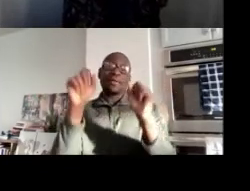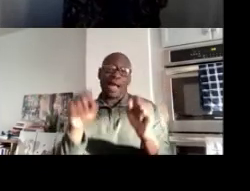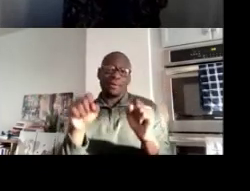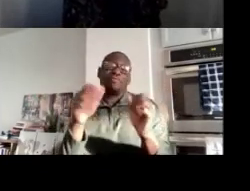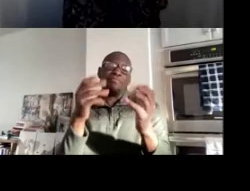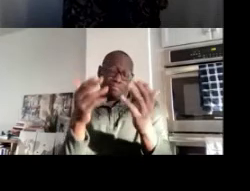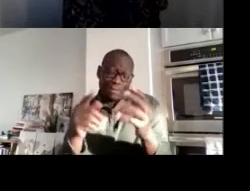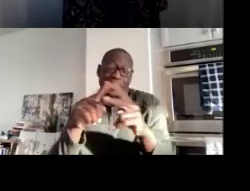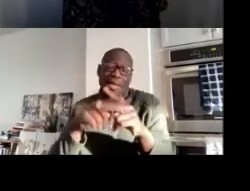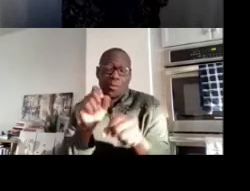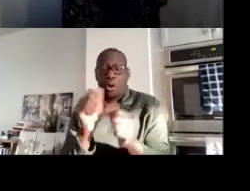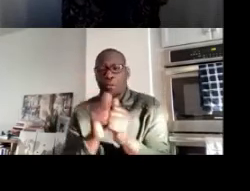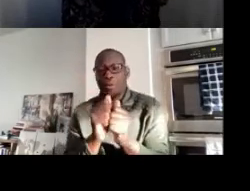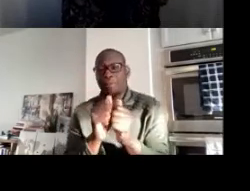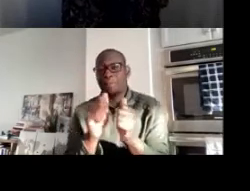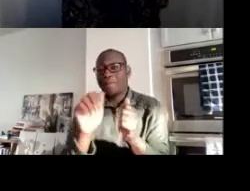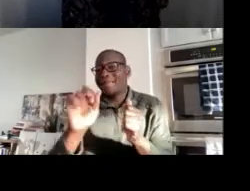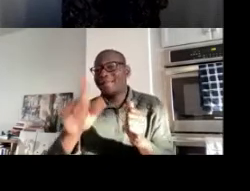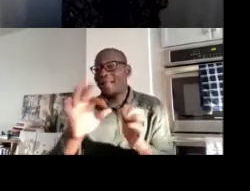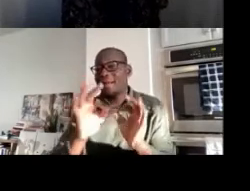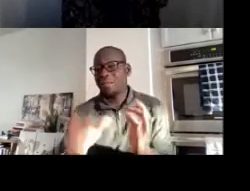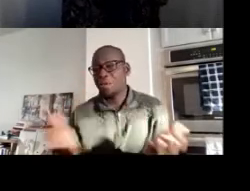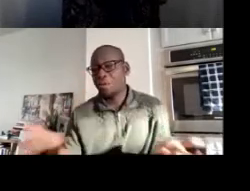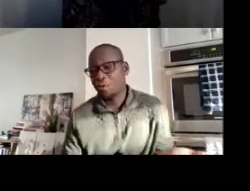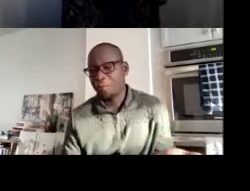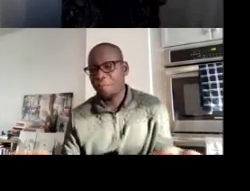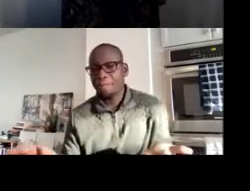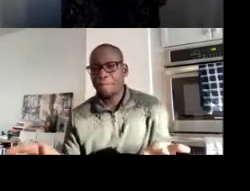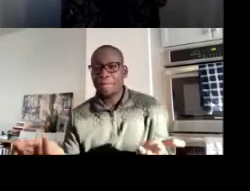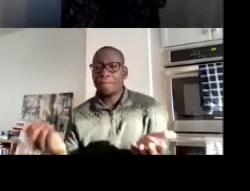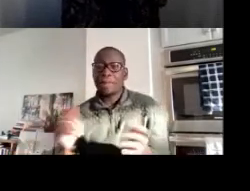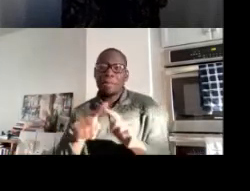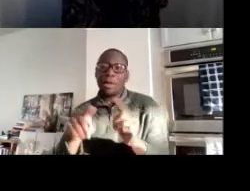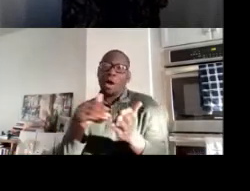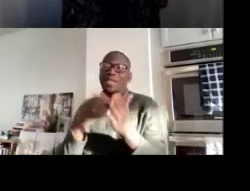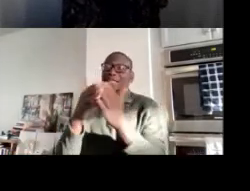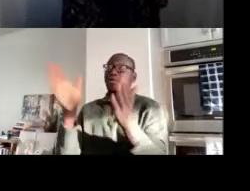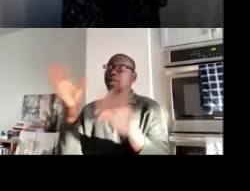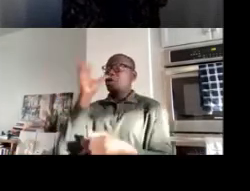an interpreter and at that point they may be able to work with an intern sign language interpreter.